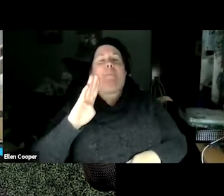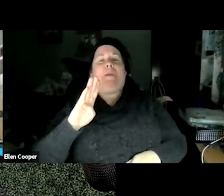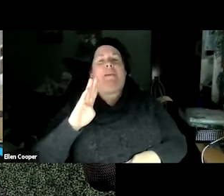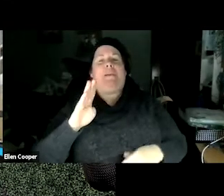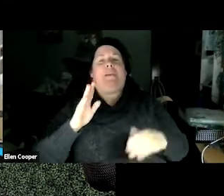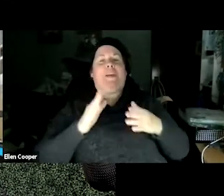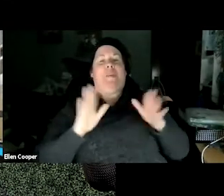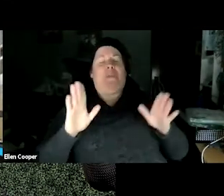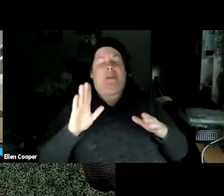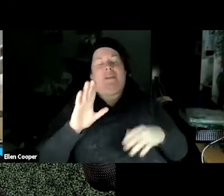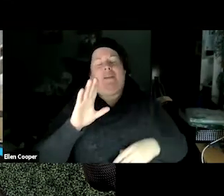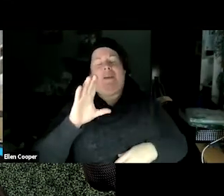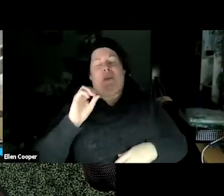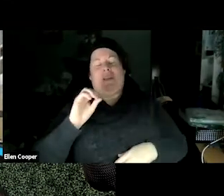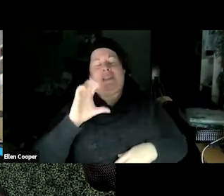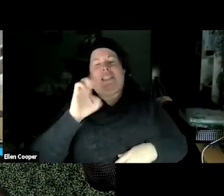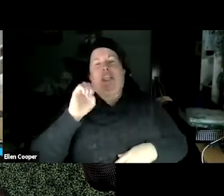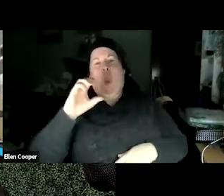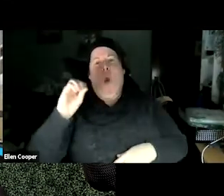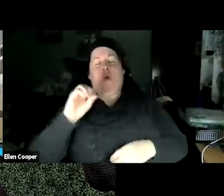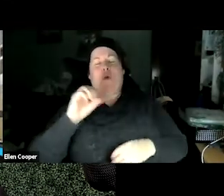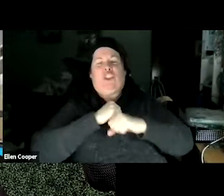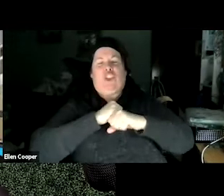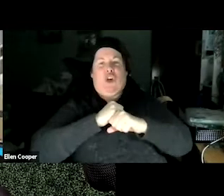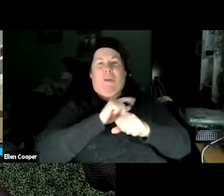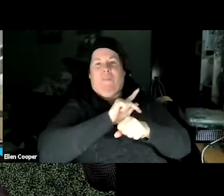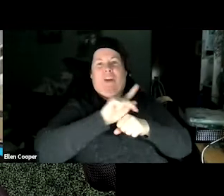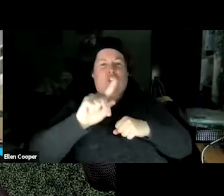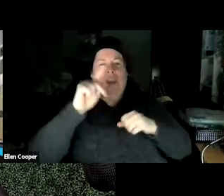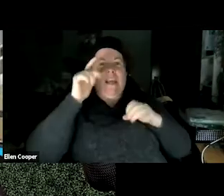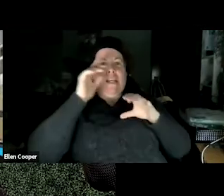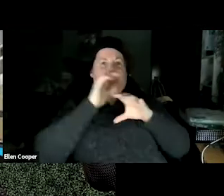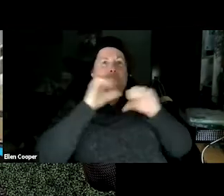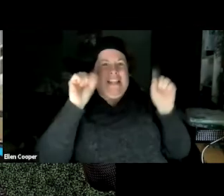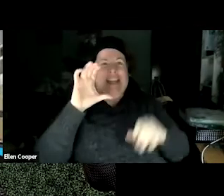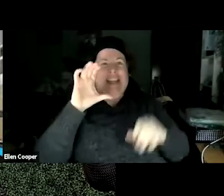CEO and security professional presently the president and CEO of synergistic